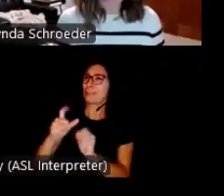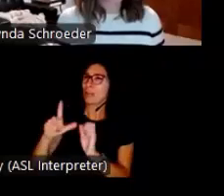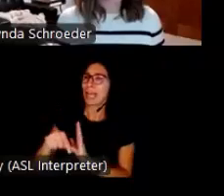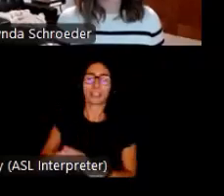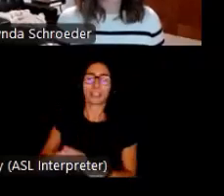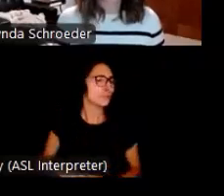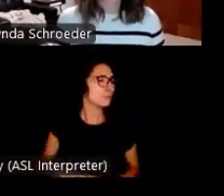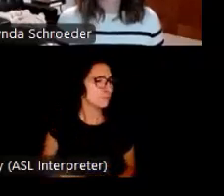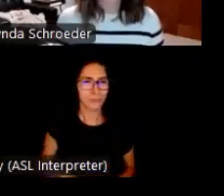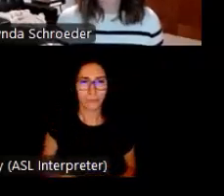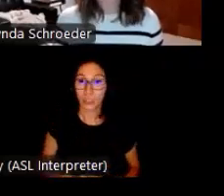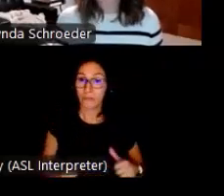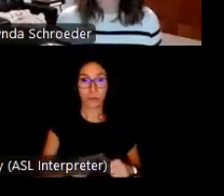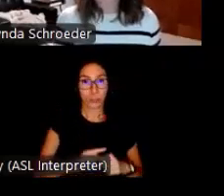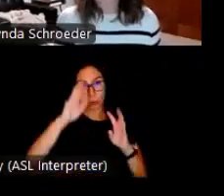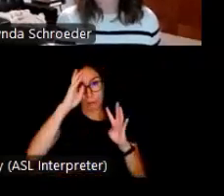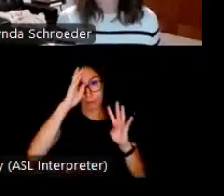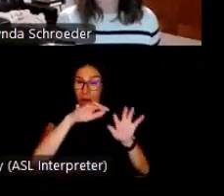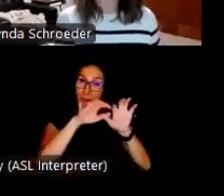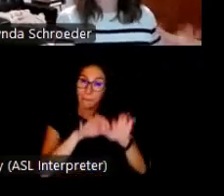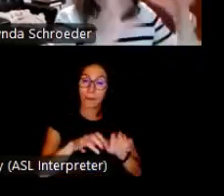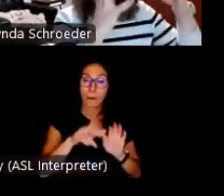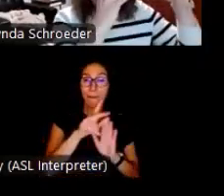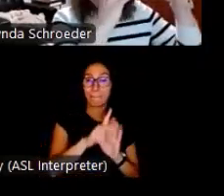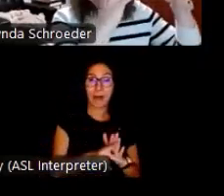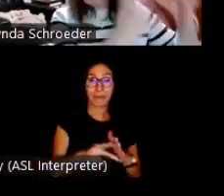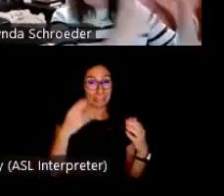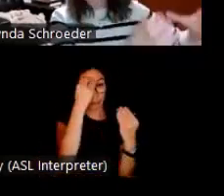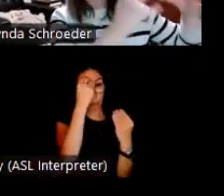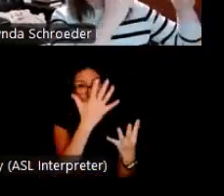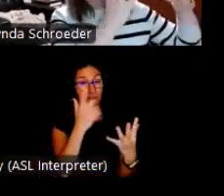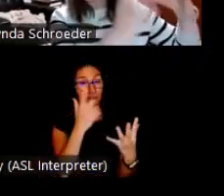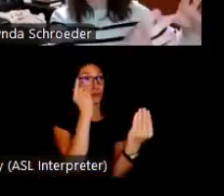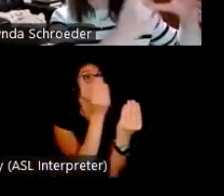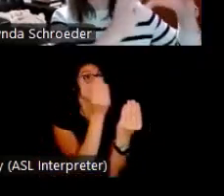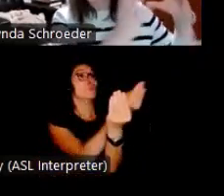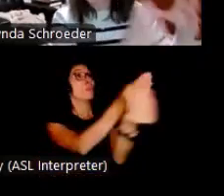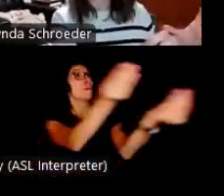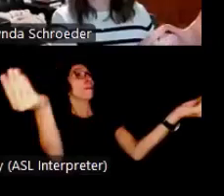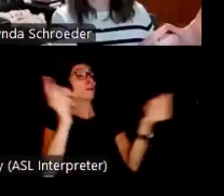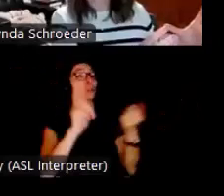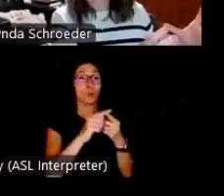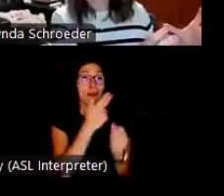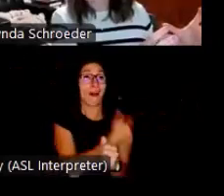that we could share with hospital administrators. Here are policies you can do at a hospital level